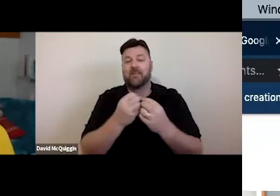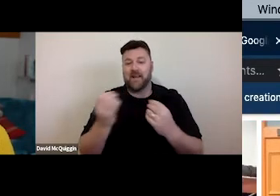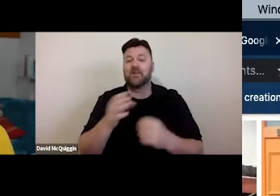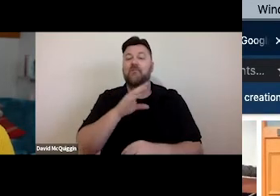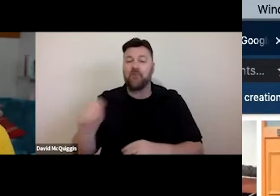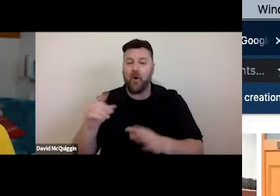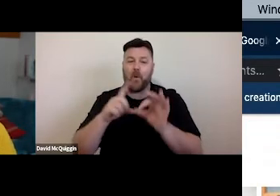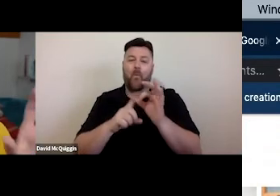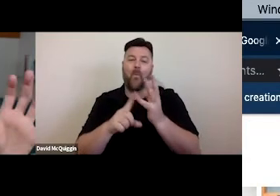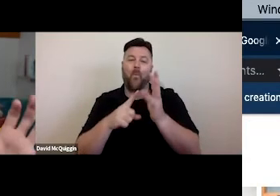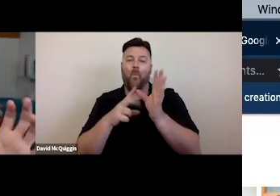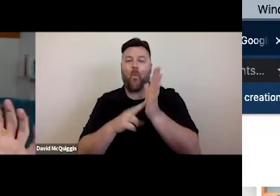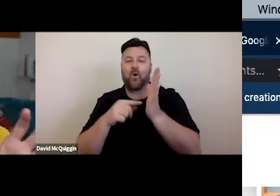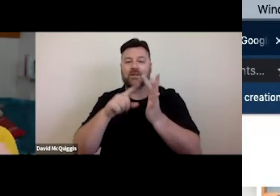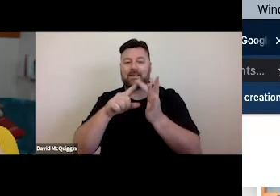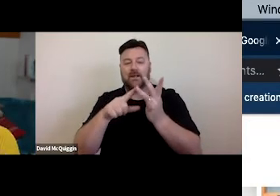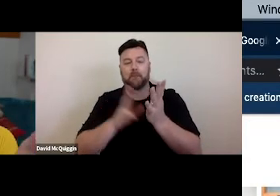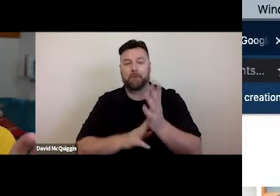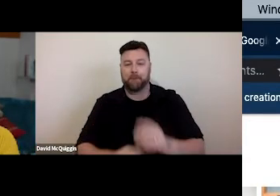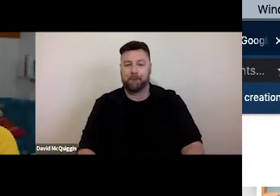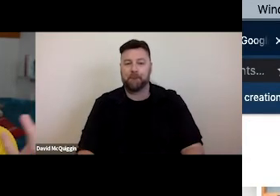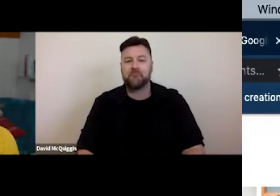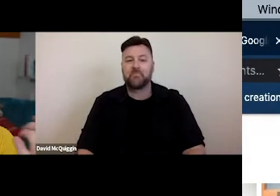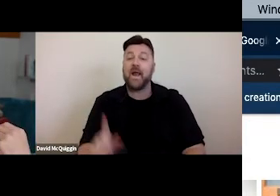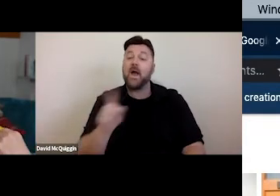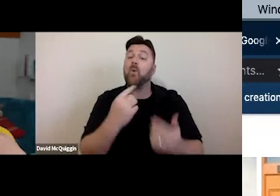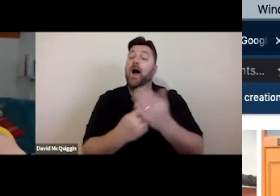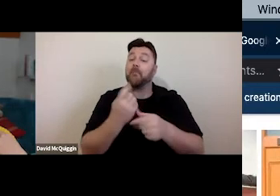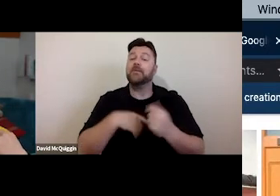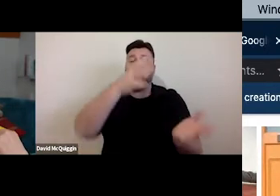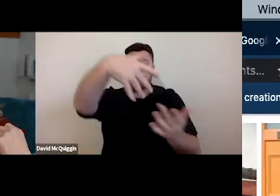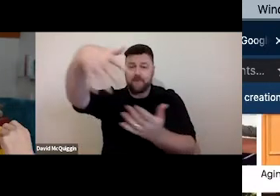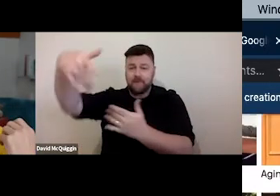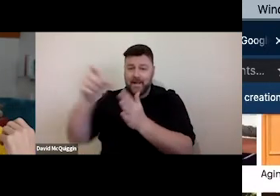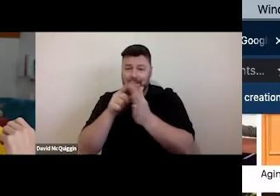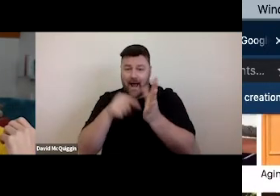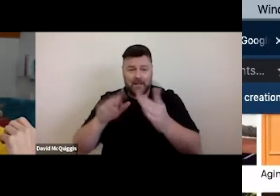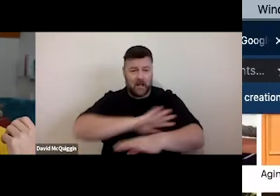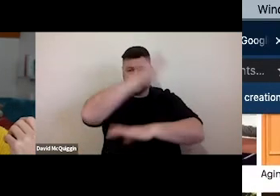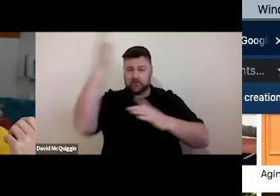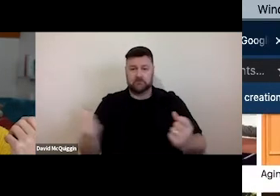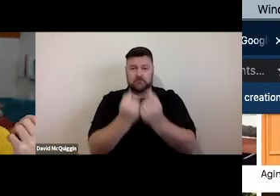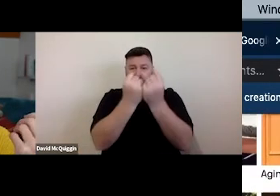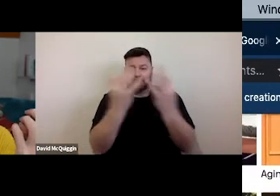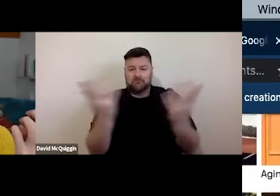Quantium. Then they split people up into these psychographic. Let me give you an example.